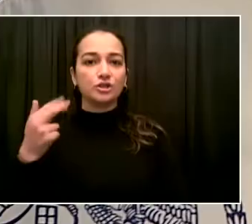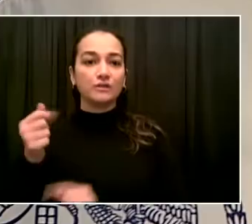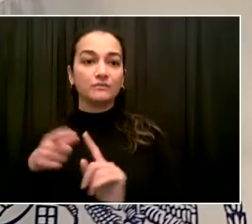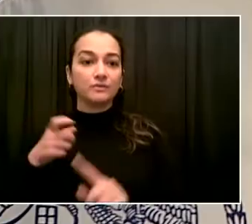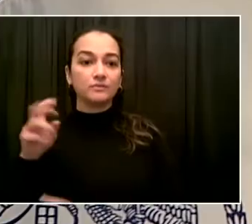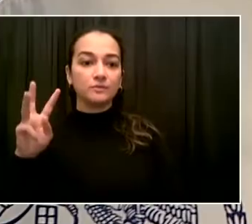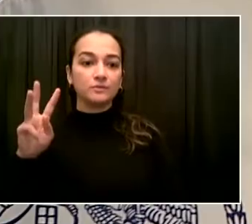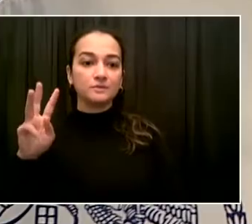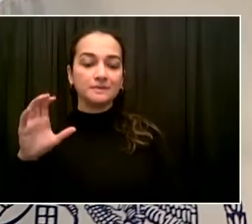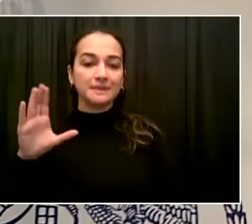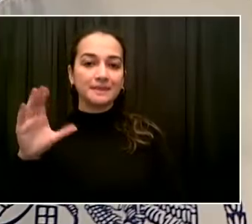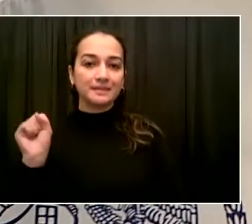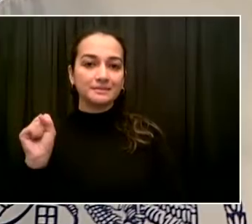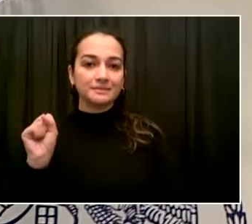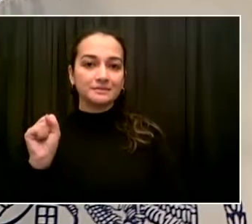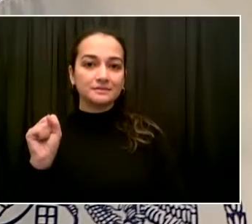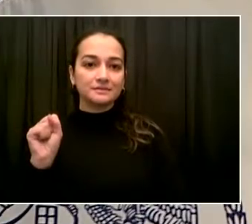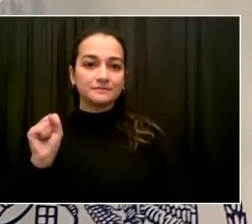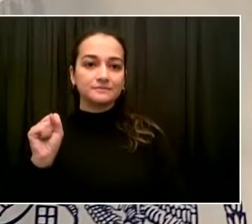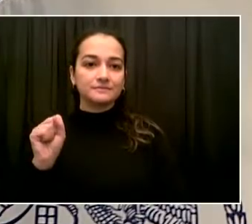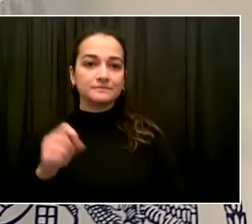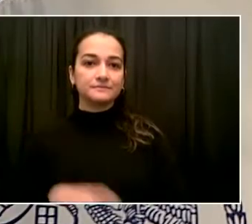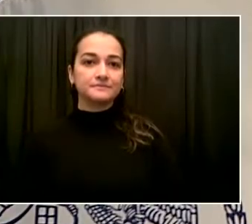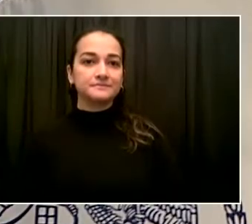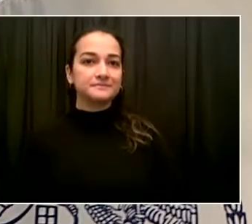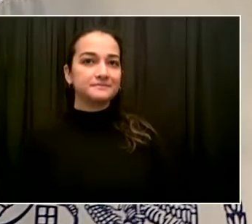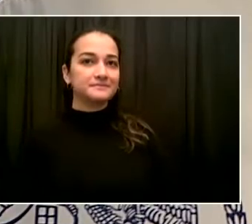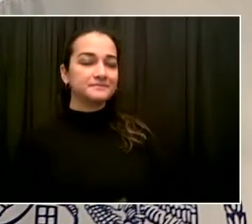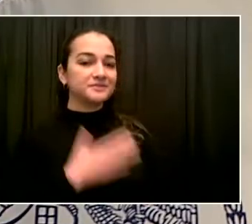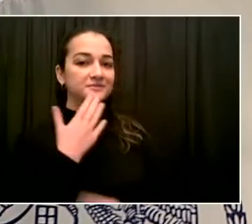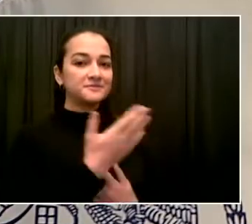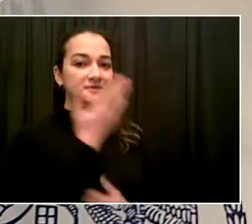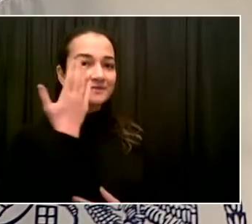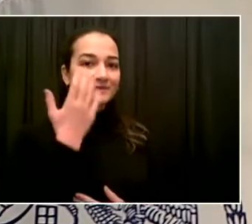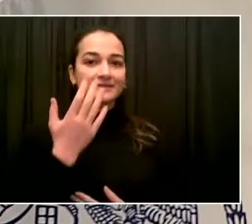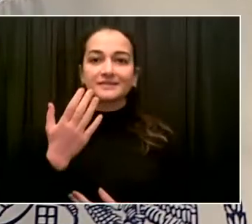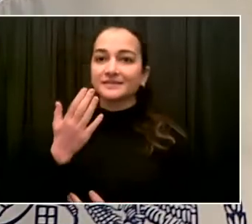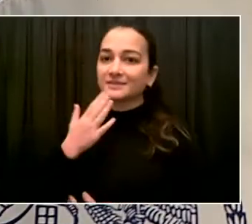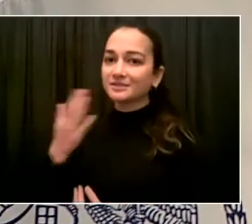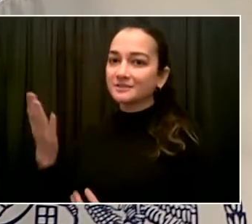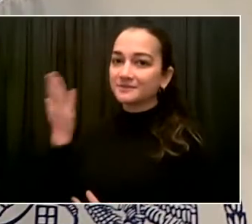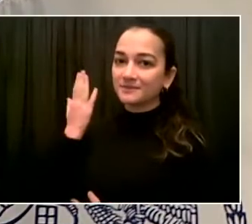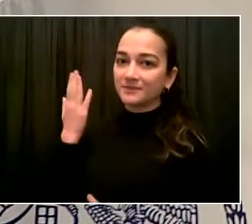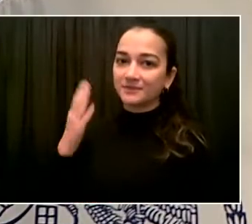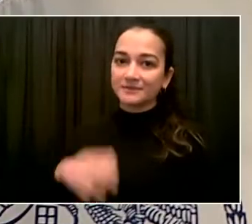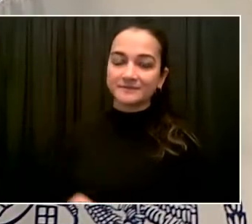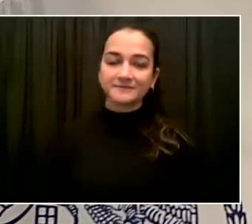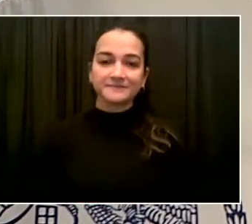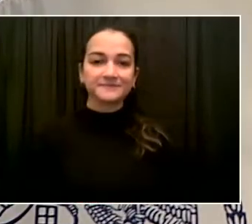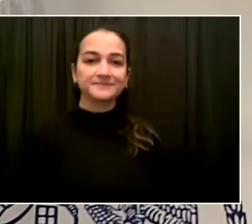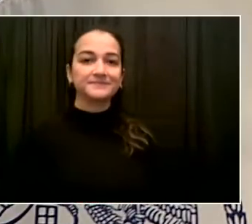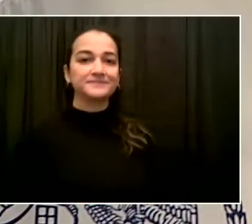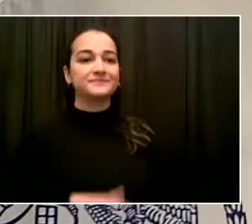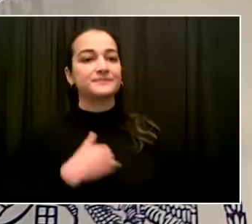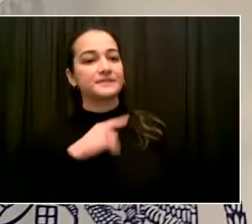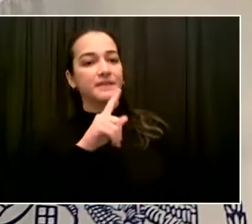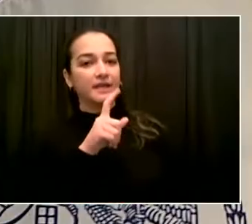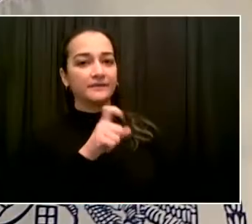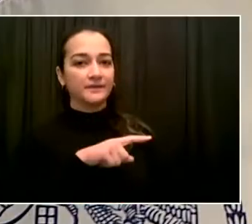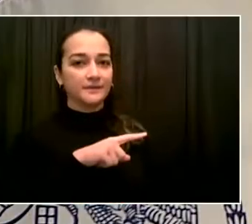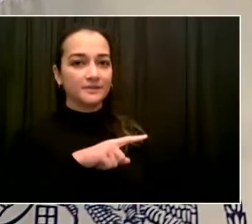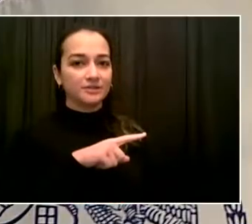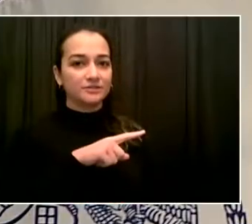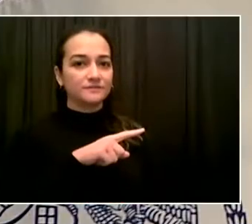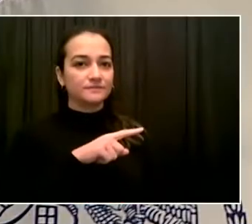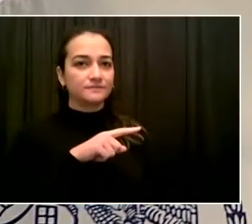WITH WCBS.